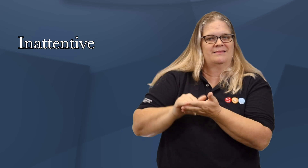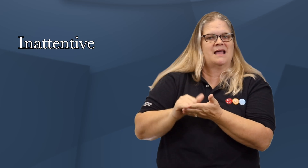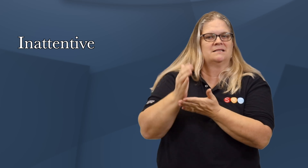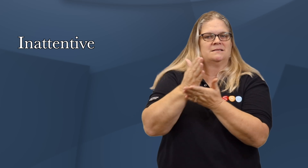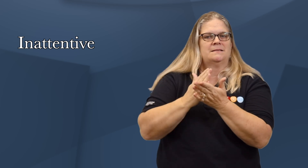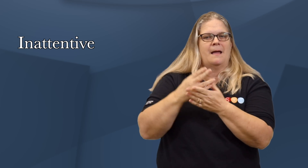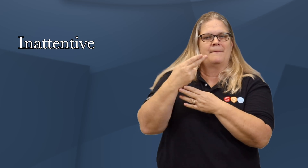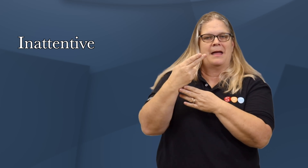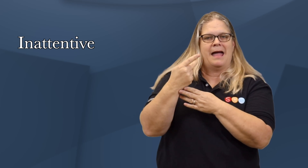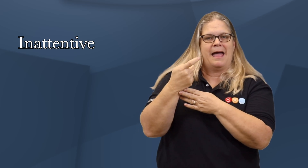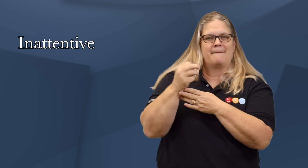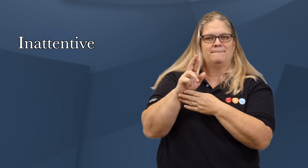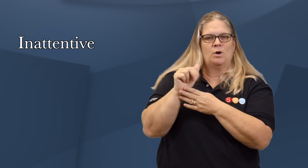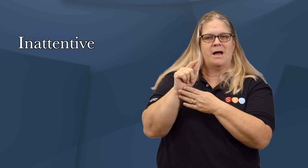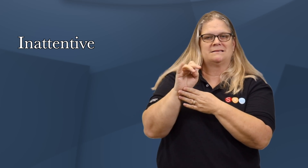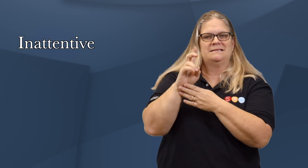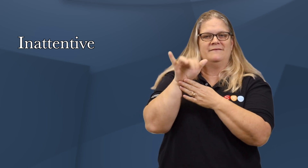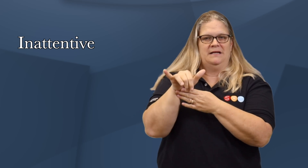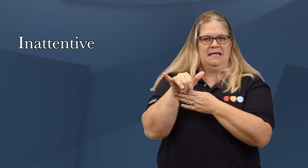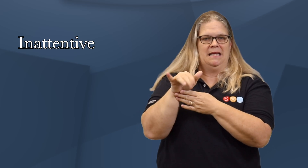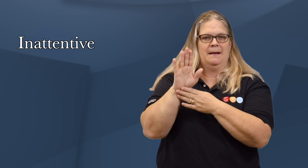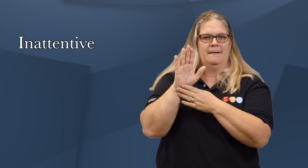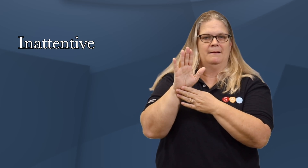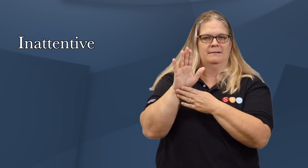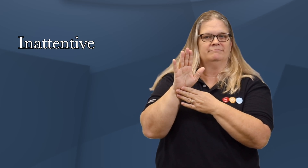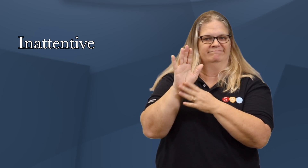that there is still some hyperactivity.